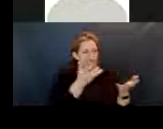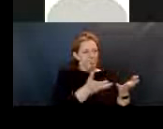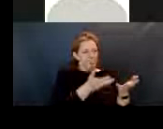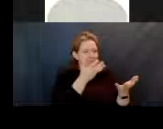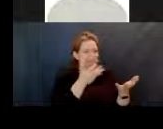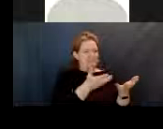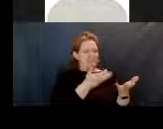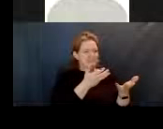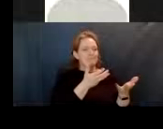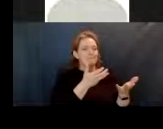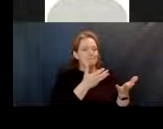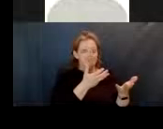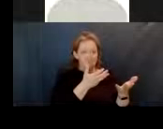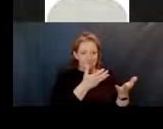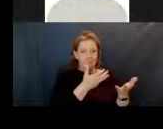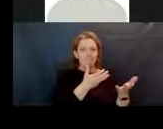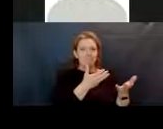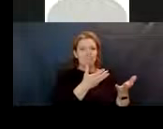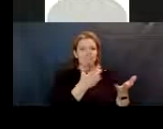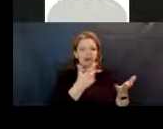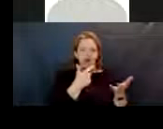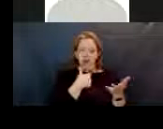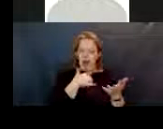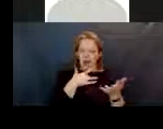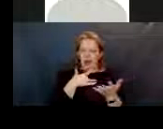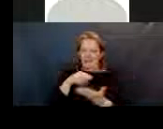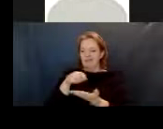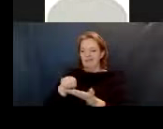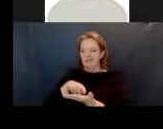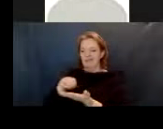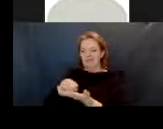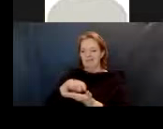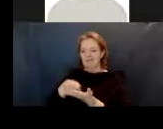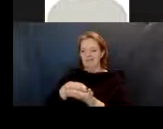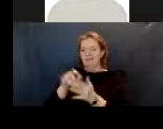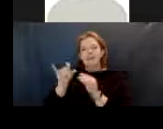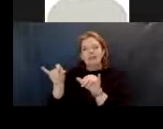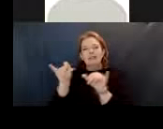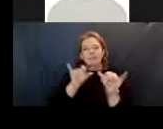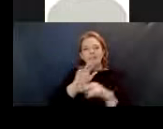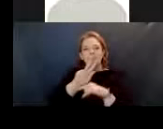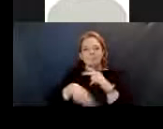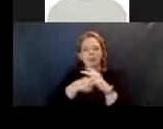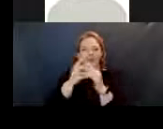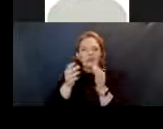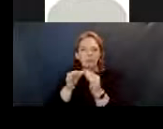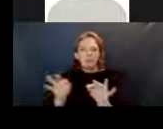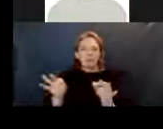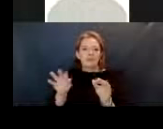language that I grew up around, the speech that I was